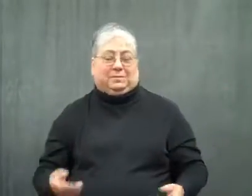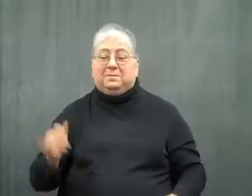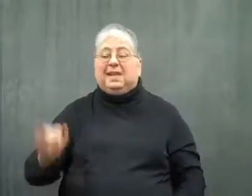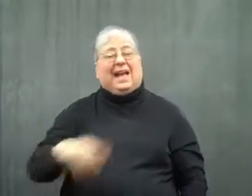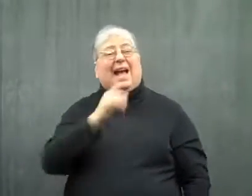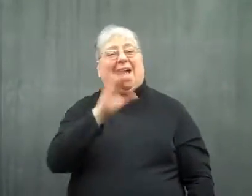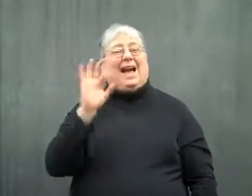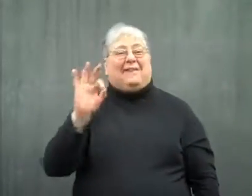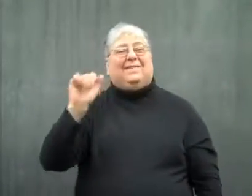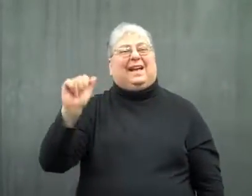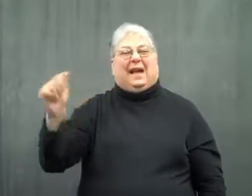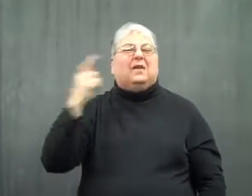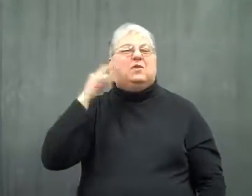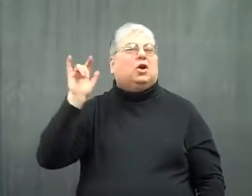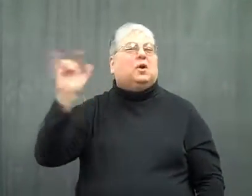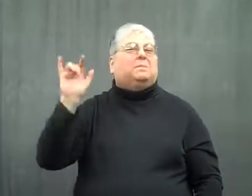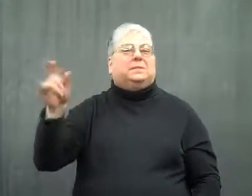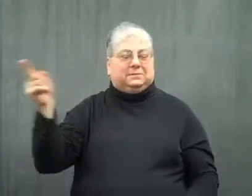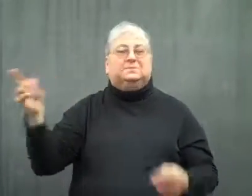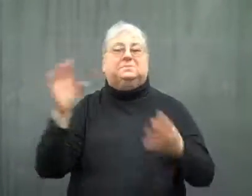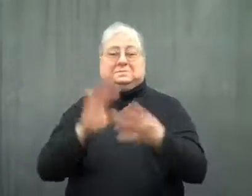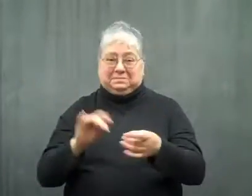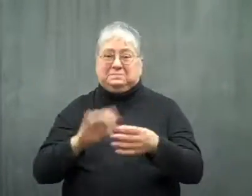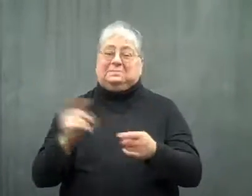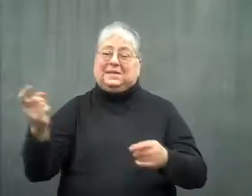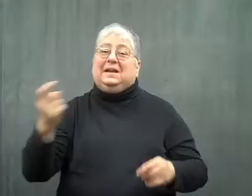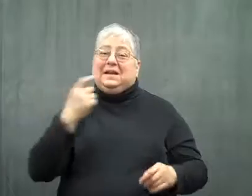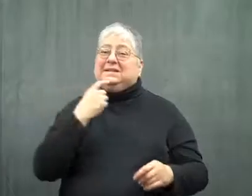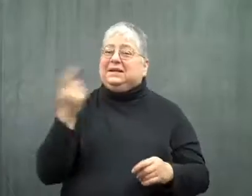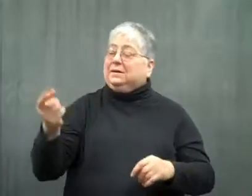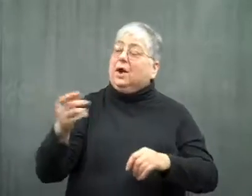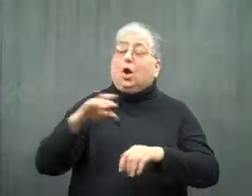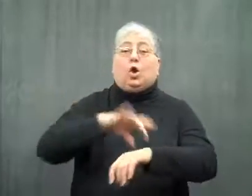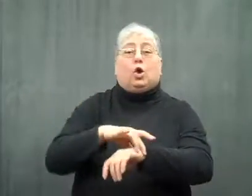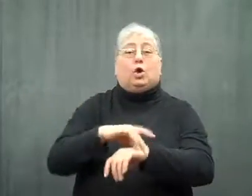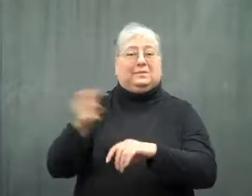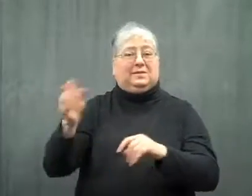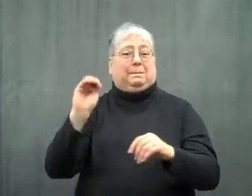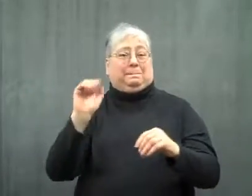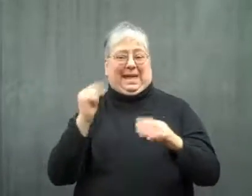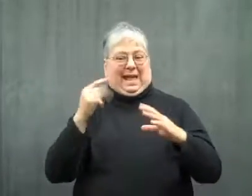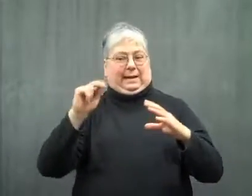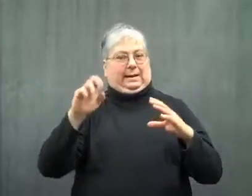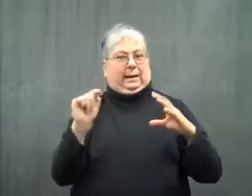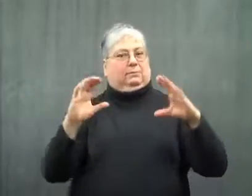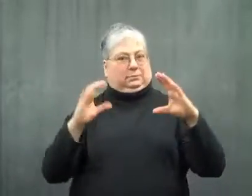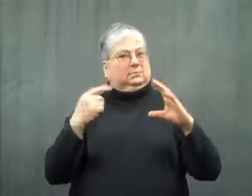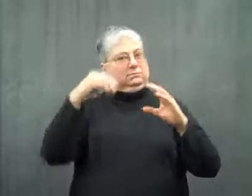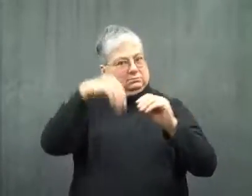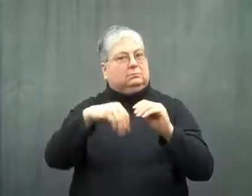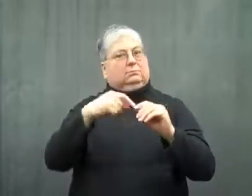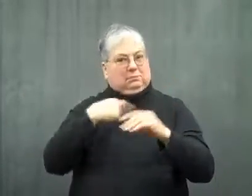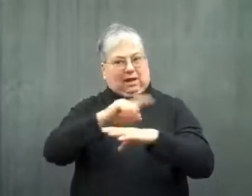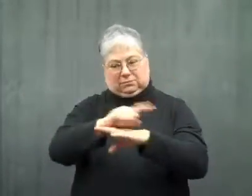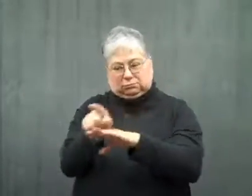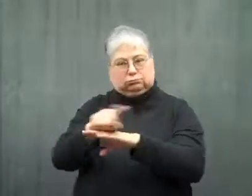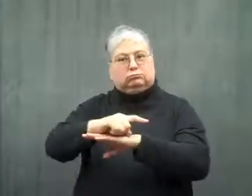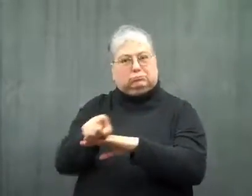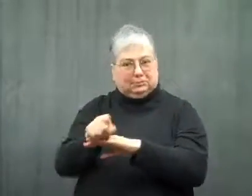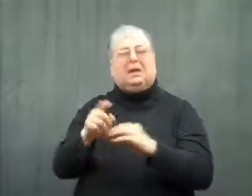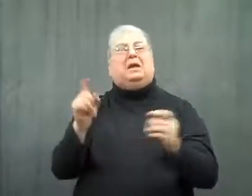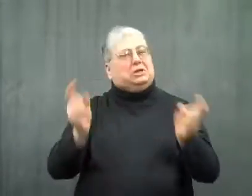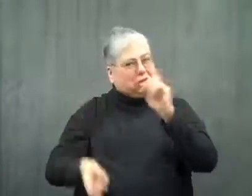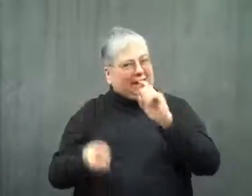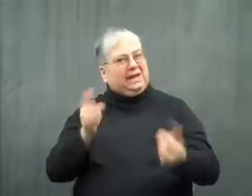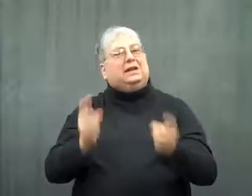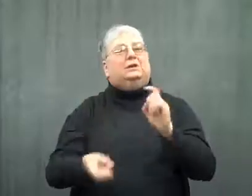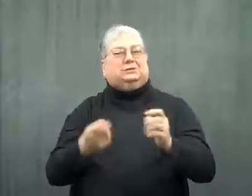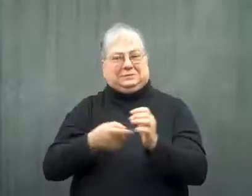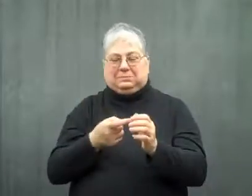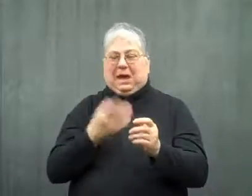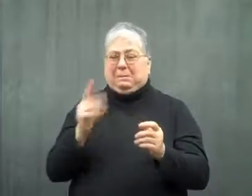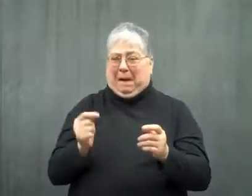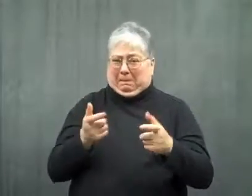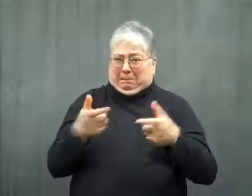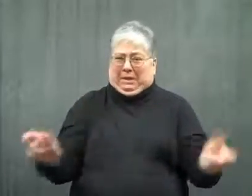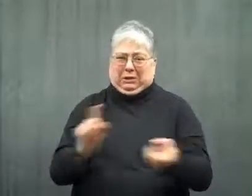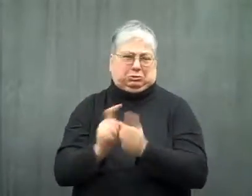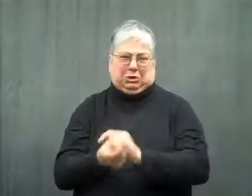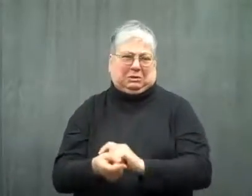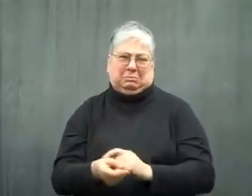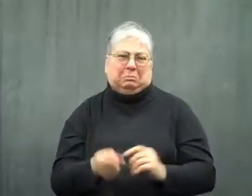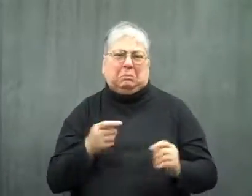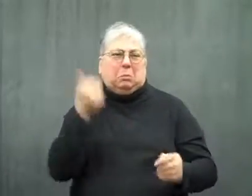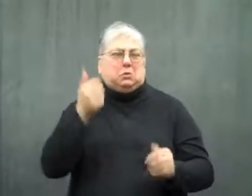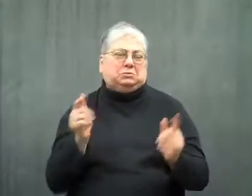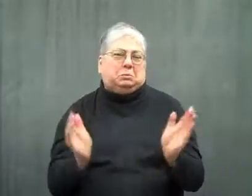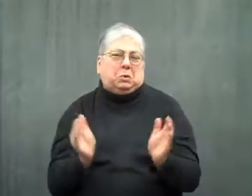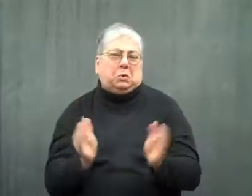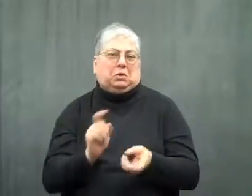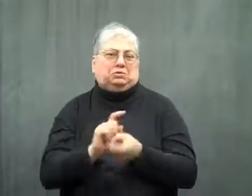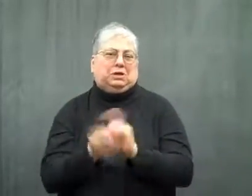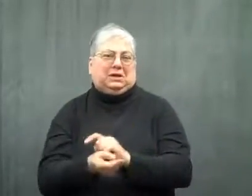The FAA stated that magnetic changes are common, but they are usually small.